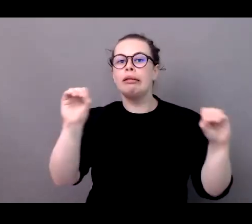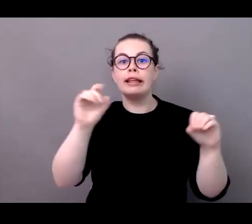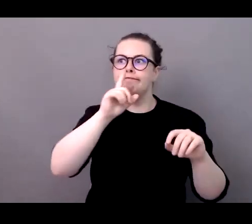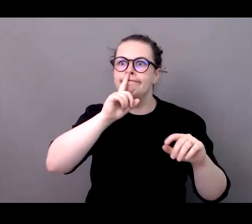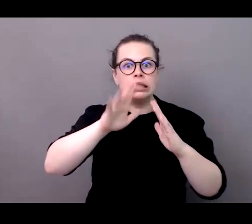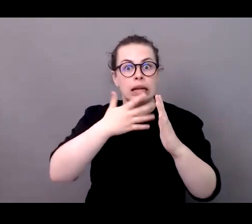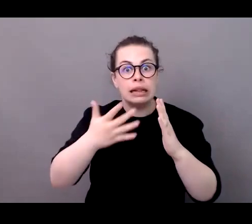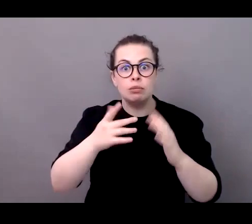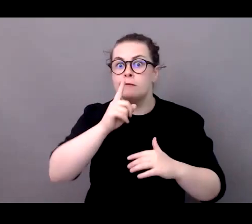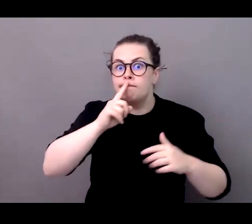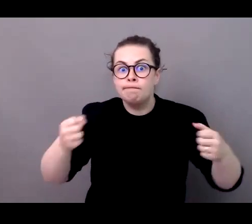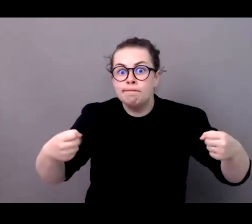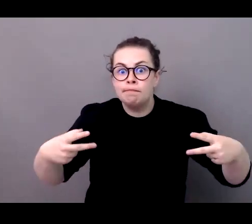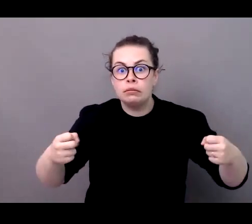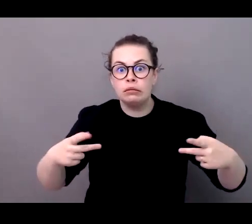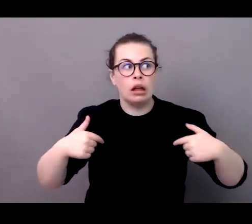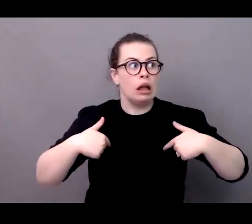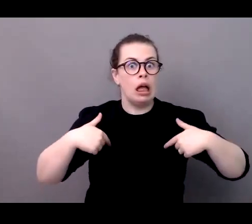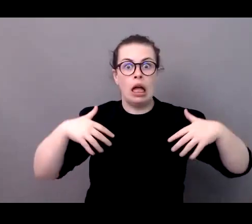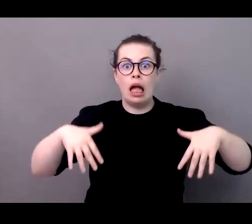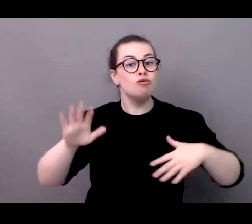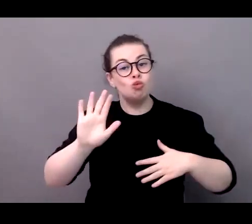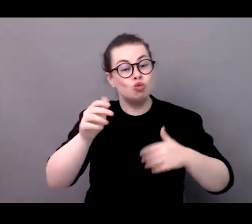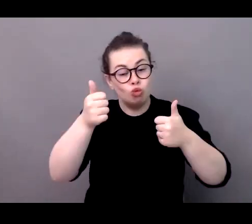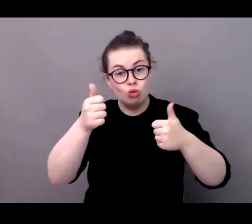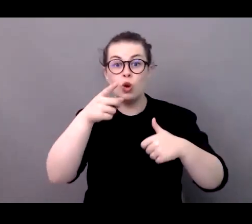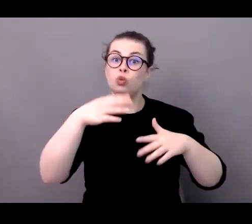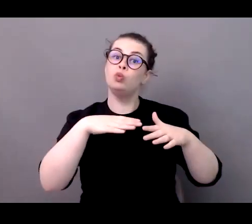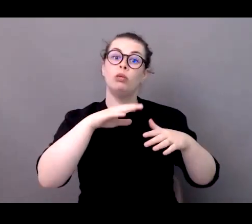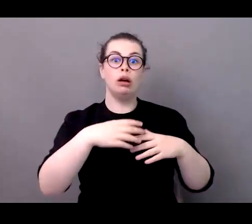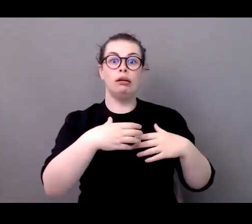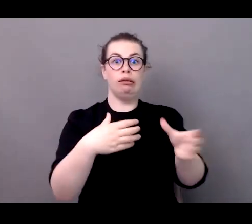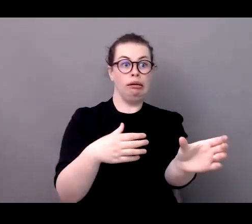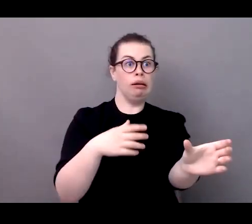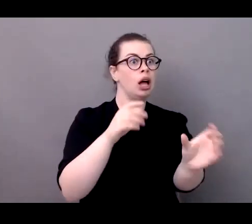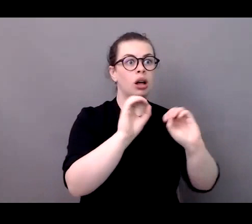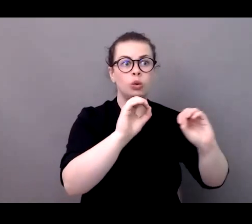you can just let your mentor know when you enter the breakout room if you want to come back to